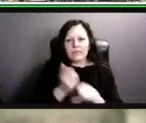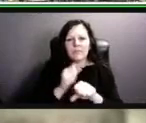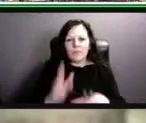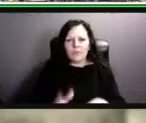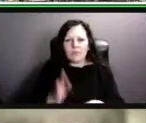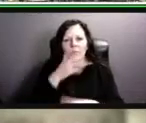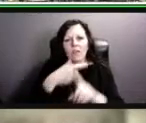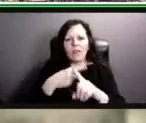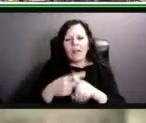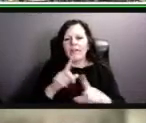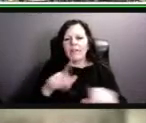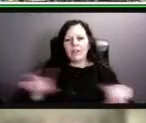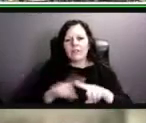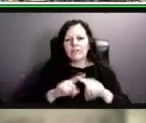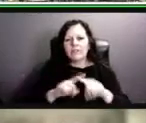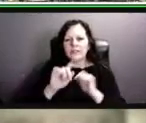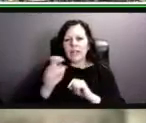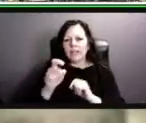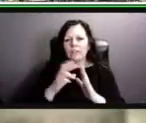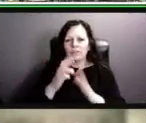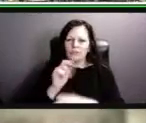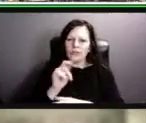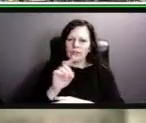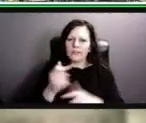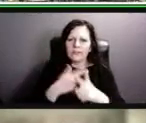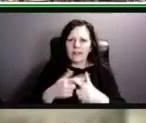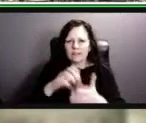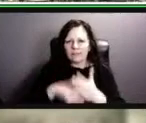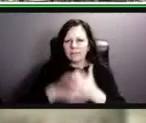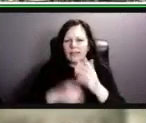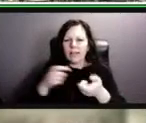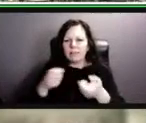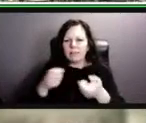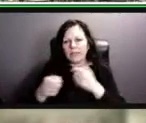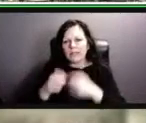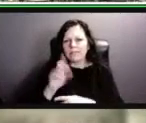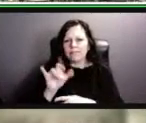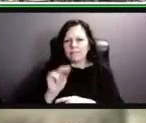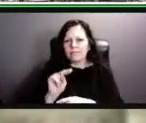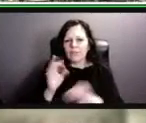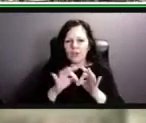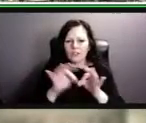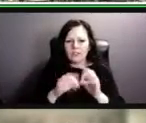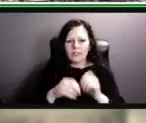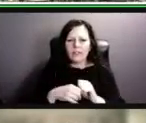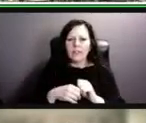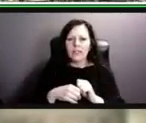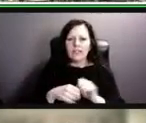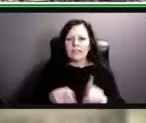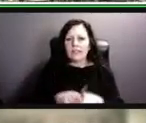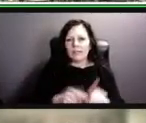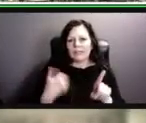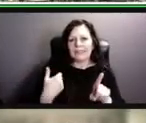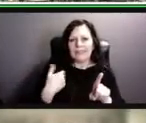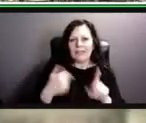THE TOTAL GROSS WEIGHTED OF STEALING BILLIONS FROM THE STATE DATA. AND MULTIPLY THAT BY